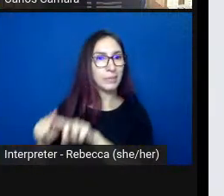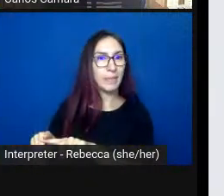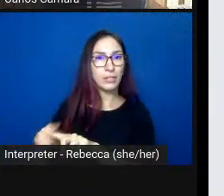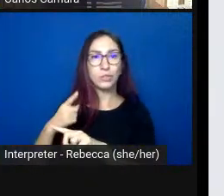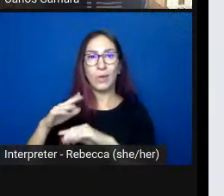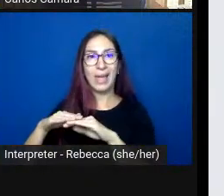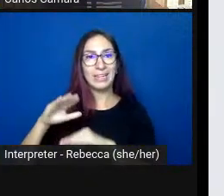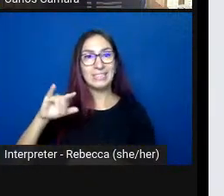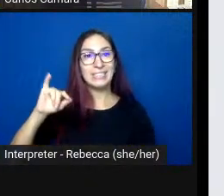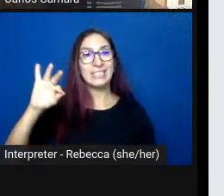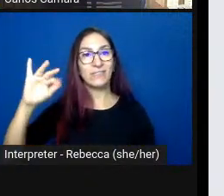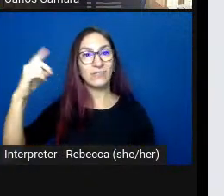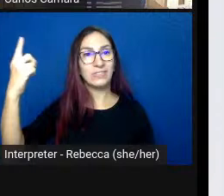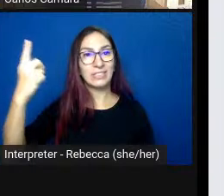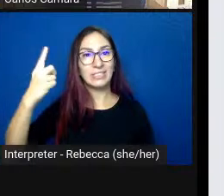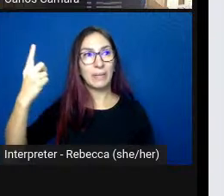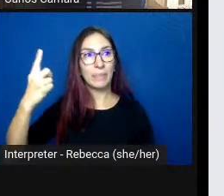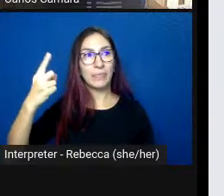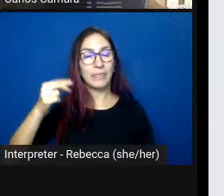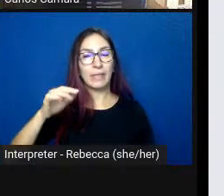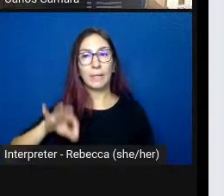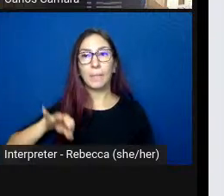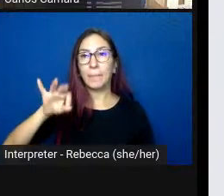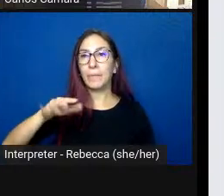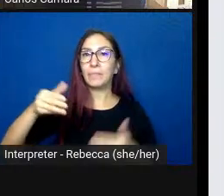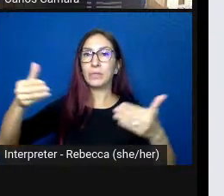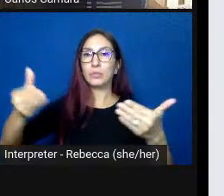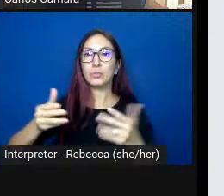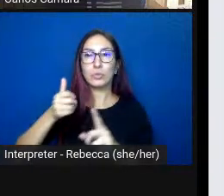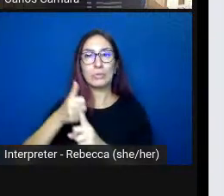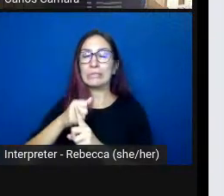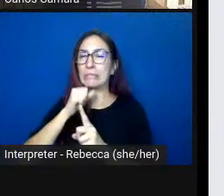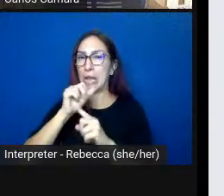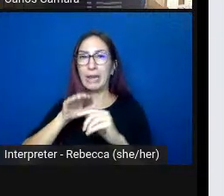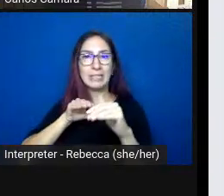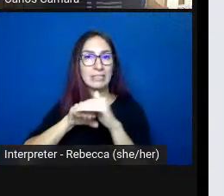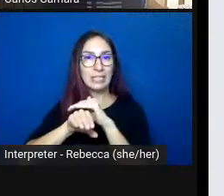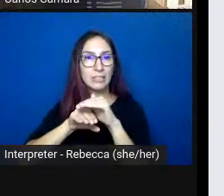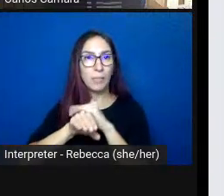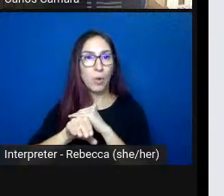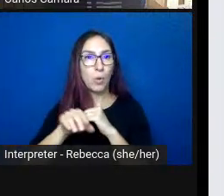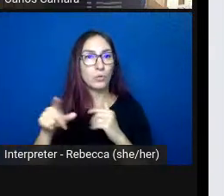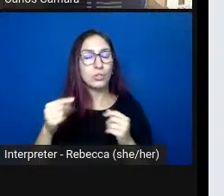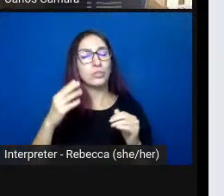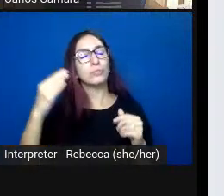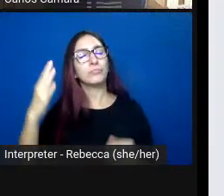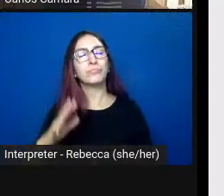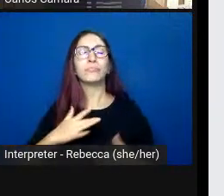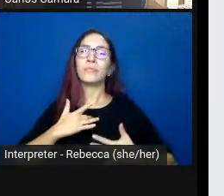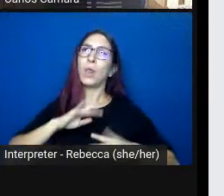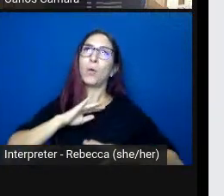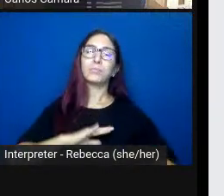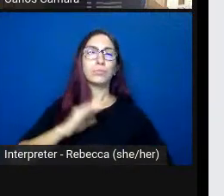the web is developed on WordPress. You do have a responsibility. Do not let this happen. At least one